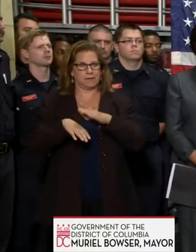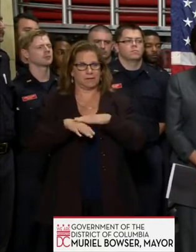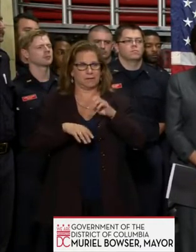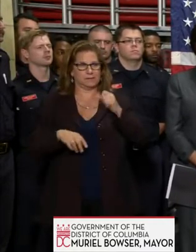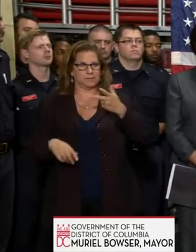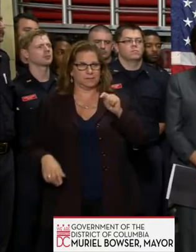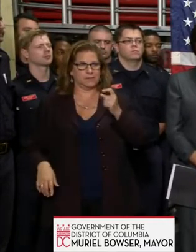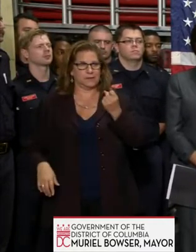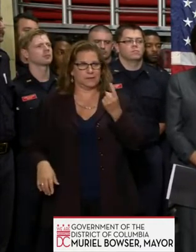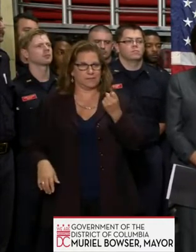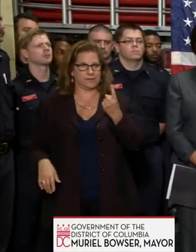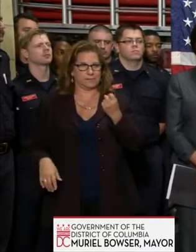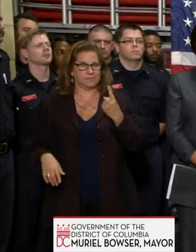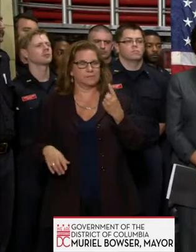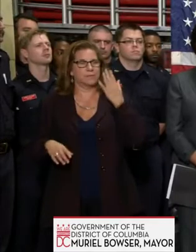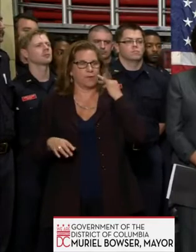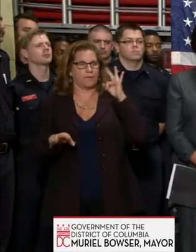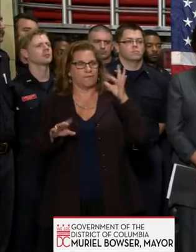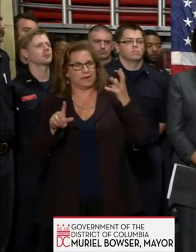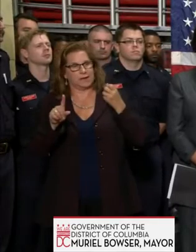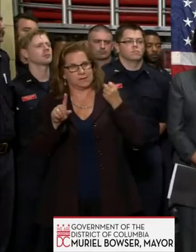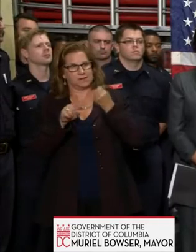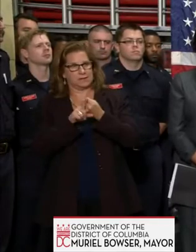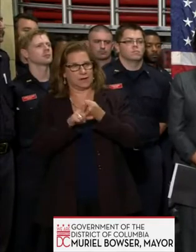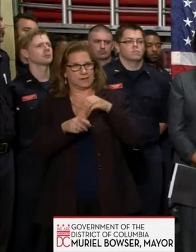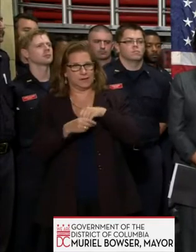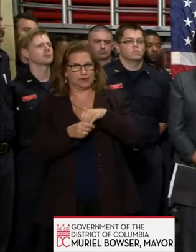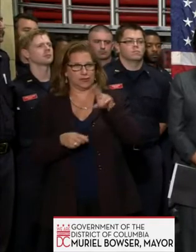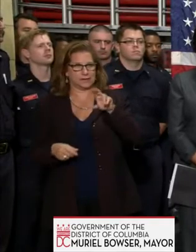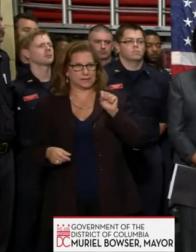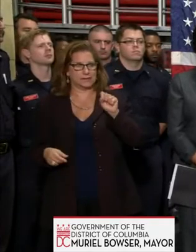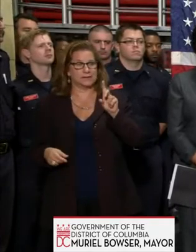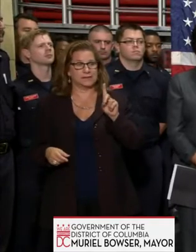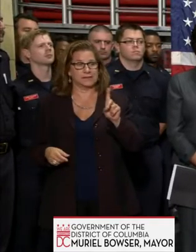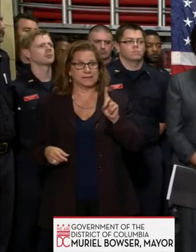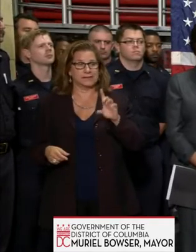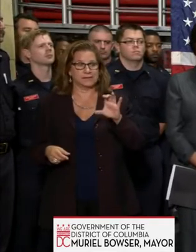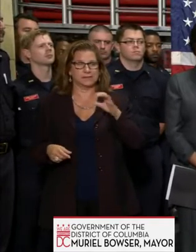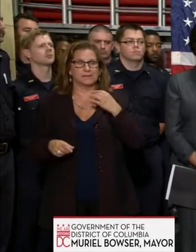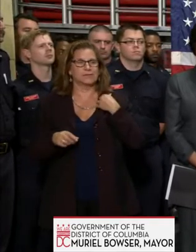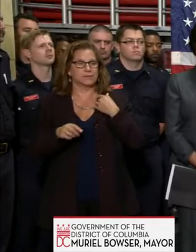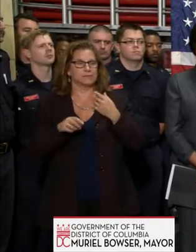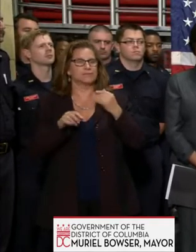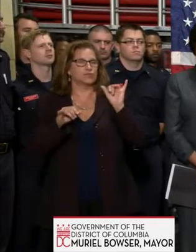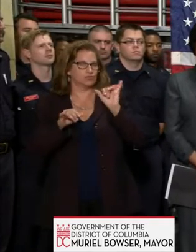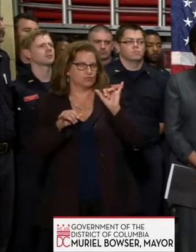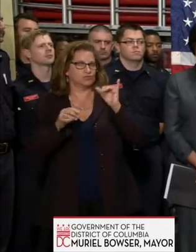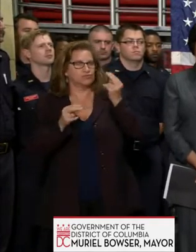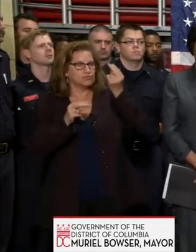COLUMBIA HONORS THE MEMORY OF THE NEARLY 3,000 PEOPLE WHO PERISHED FROM THE ATTACK INCLUDING THREE VICTIMS FROM THE